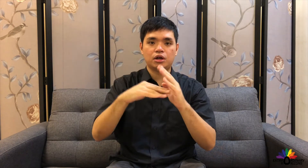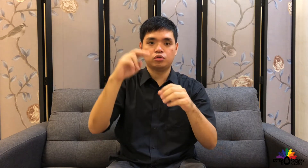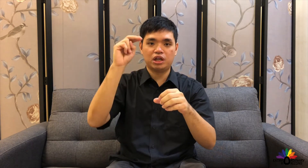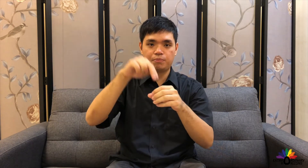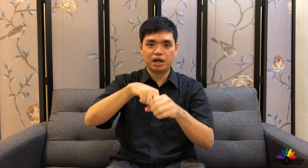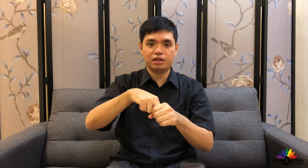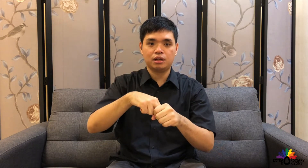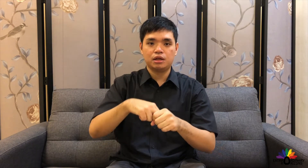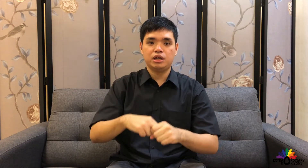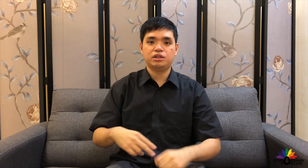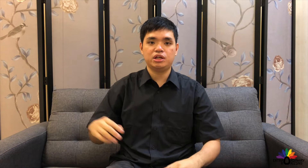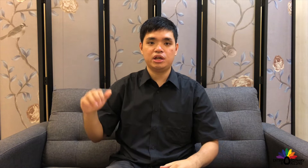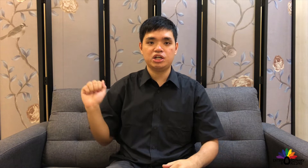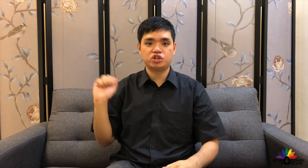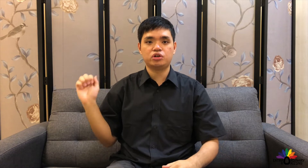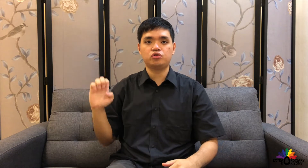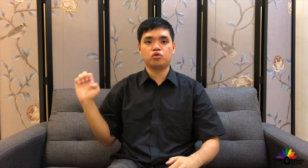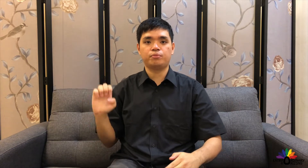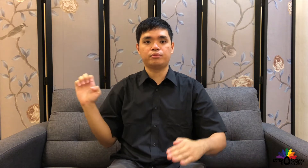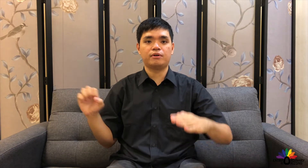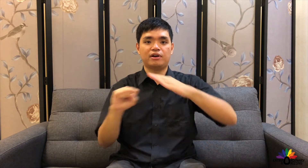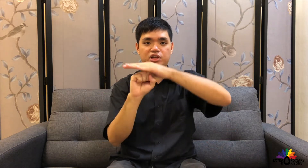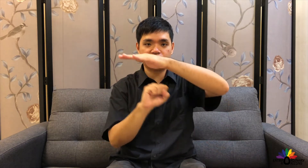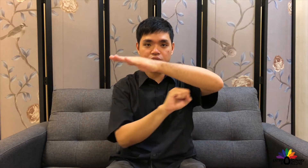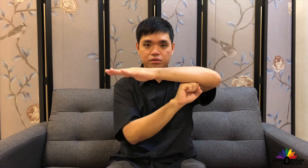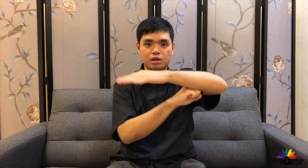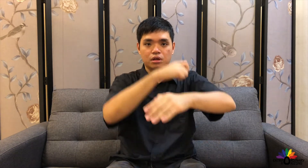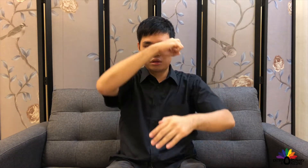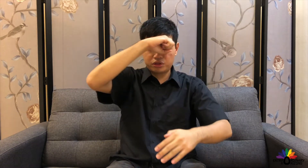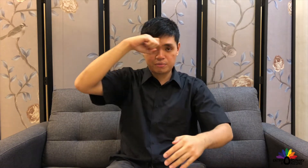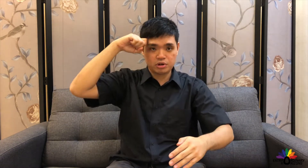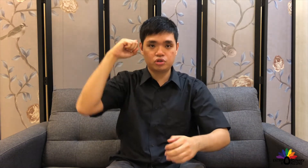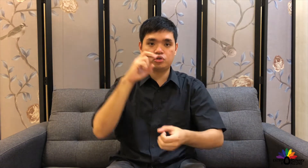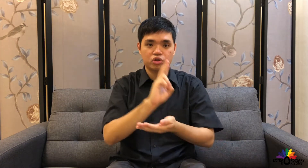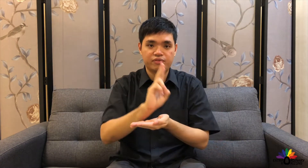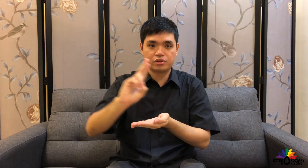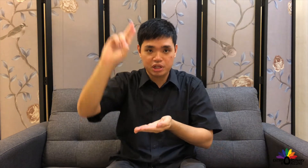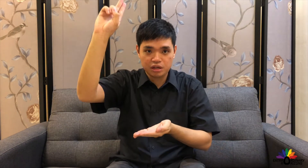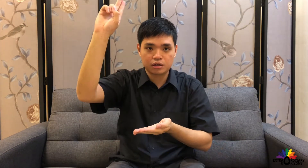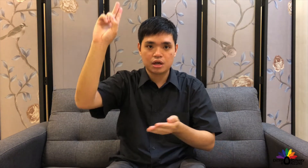to take part in the Asia-Europe Foundation Summer University